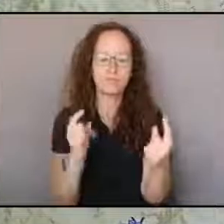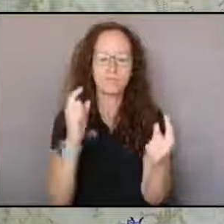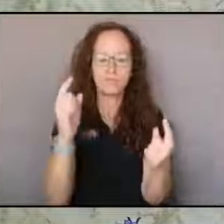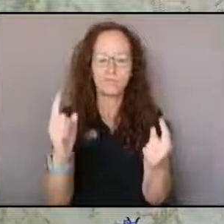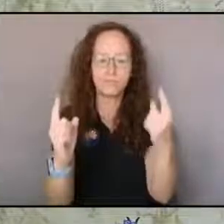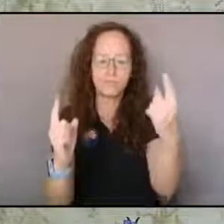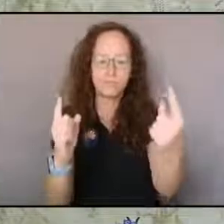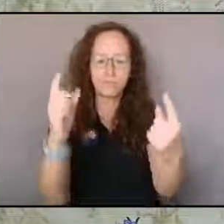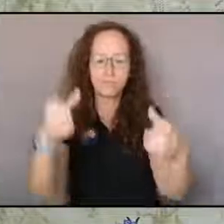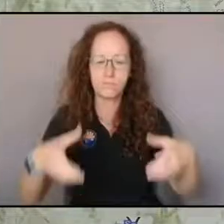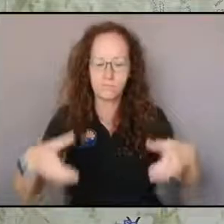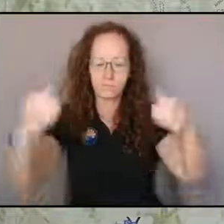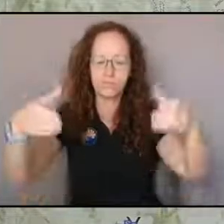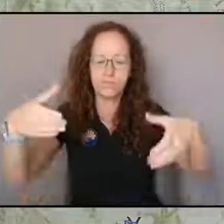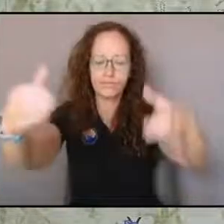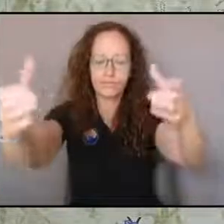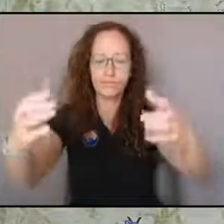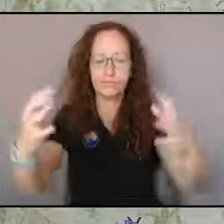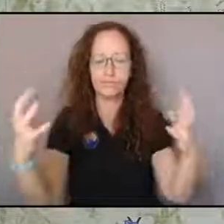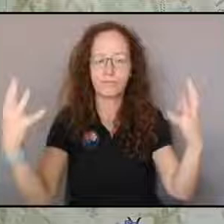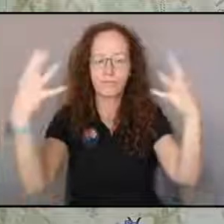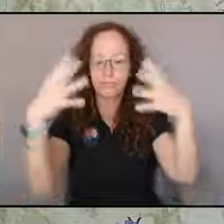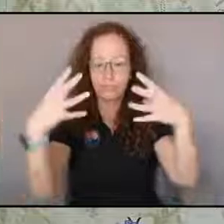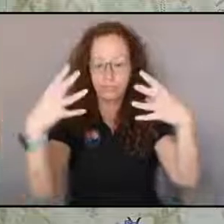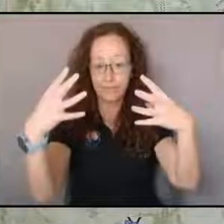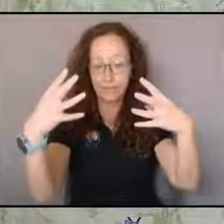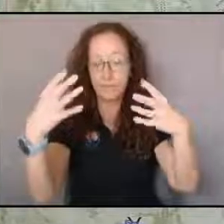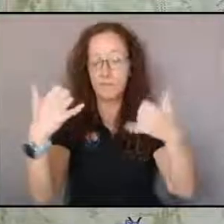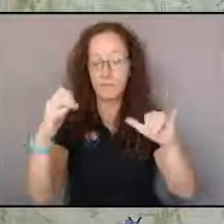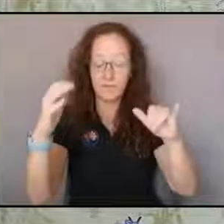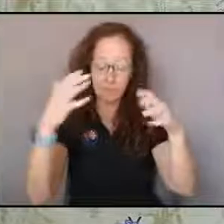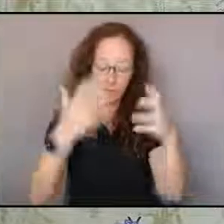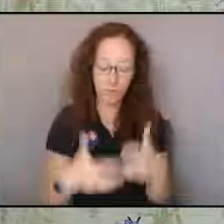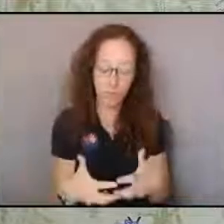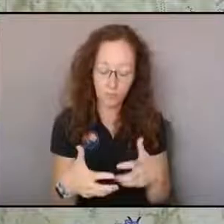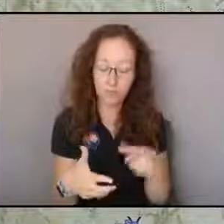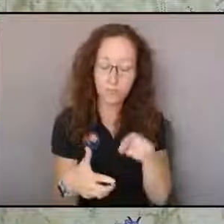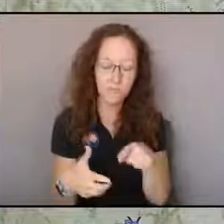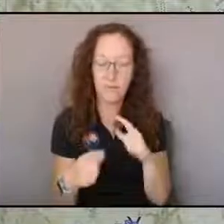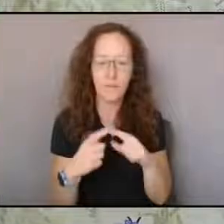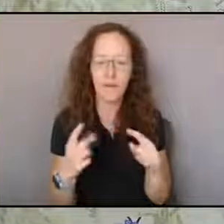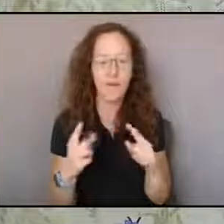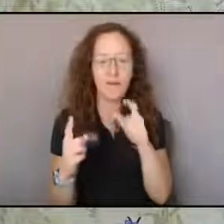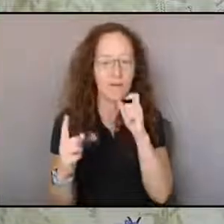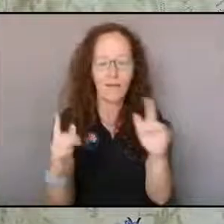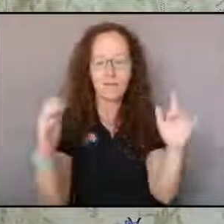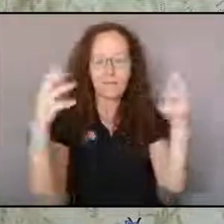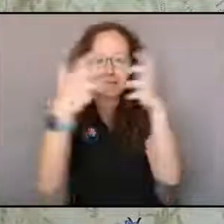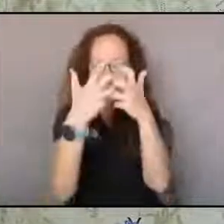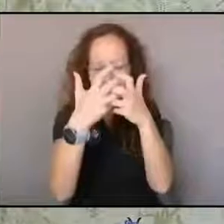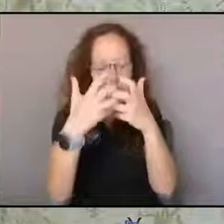TIMES IN THE PAST. THAT IS A MULTI-DAY EFFORT WHICH IS ON GOING.